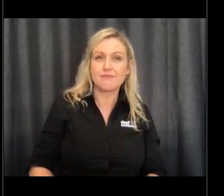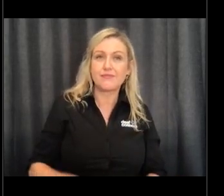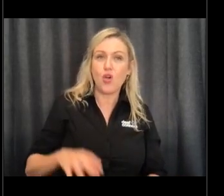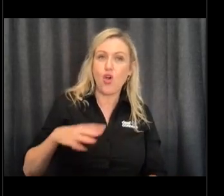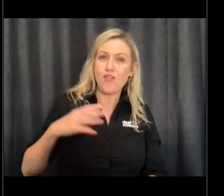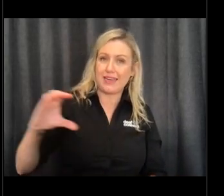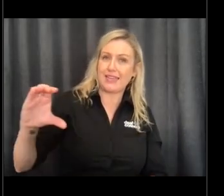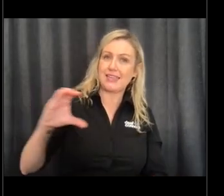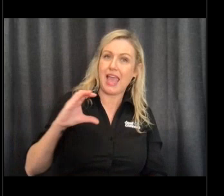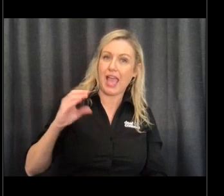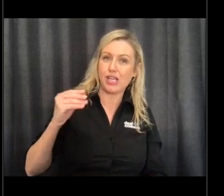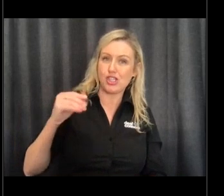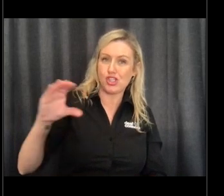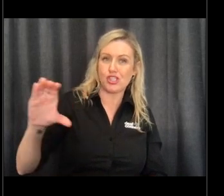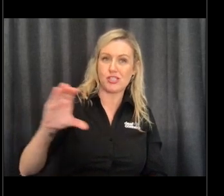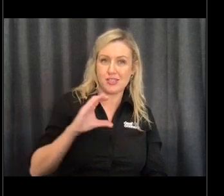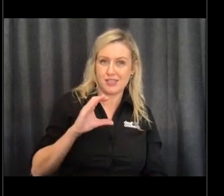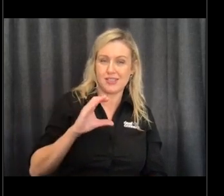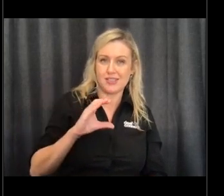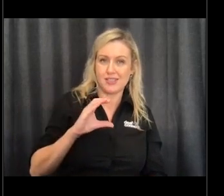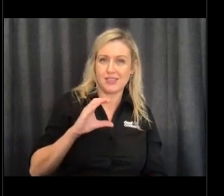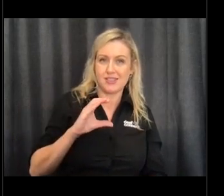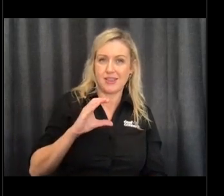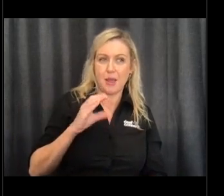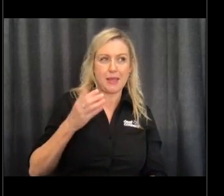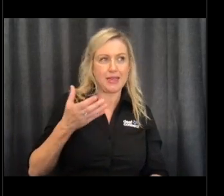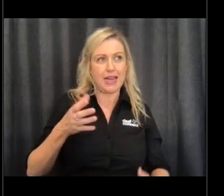You've then got to have a reasonable opportunity to get the work done.